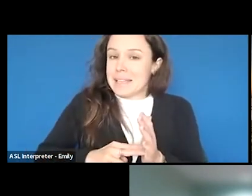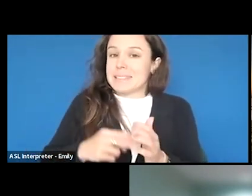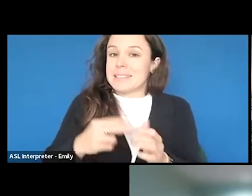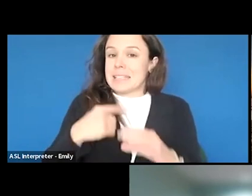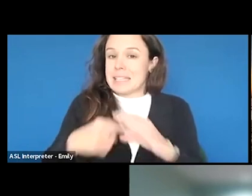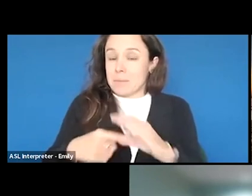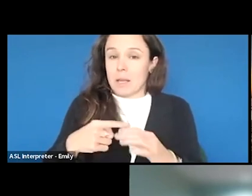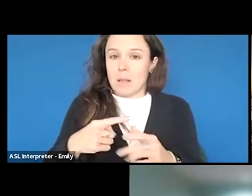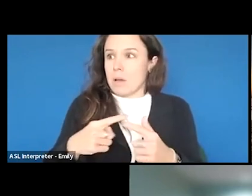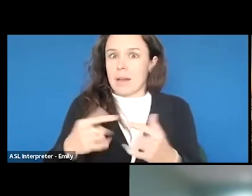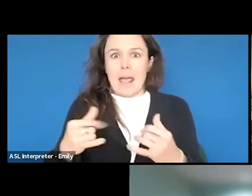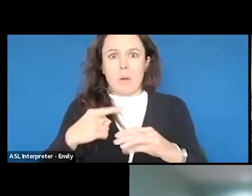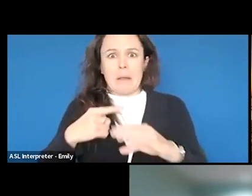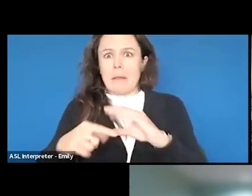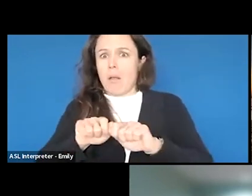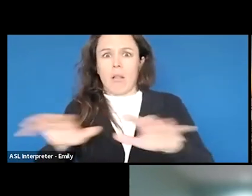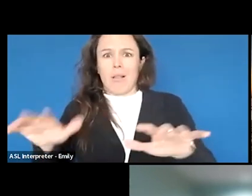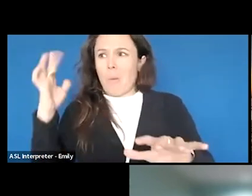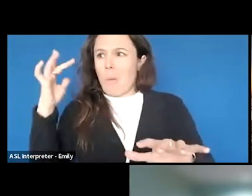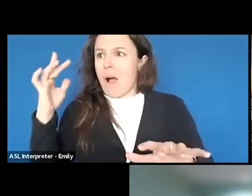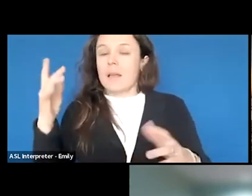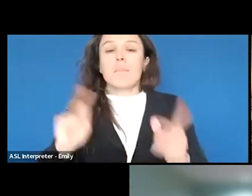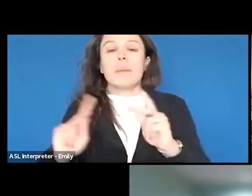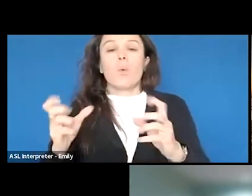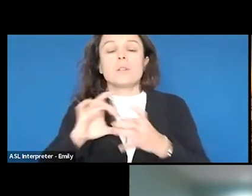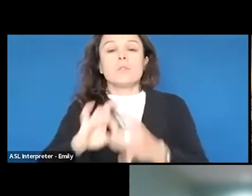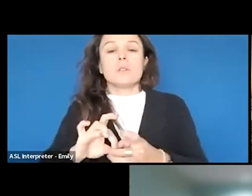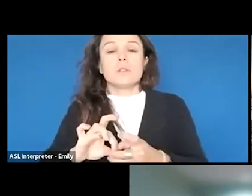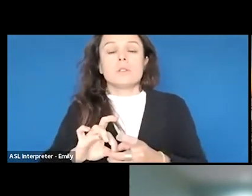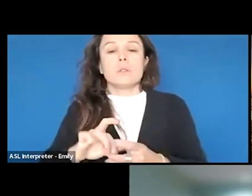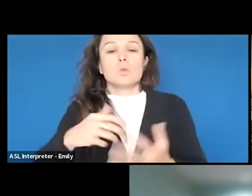email has flourished because people want to be socially connected and you can have excellent